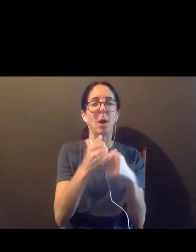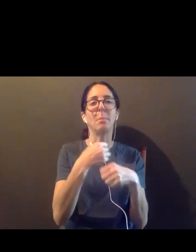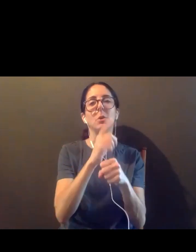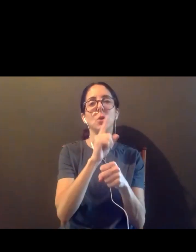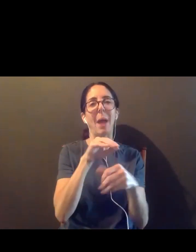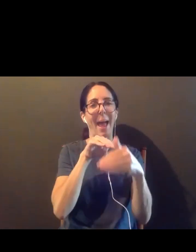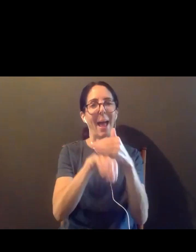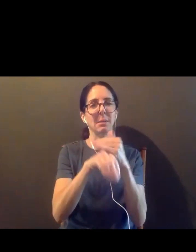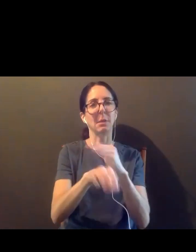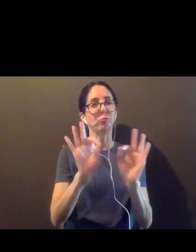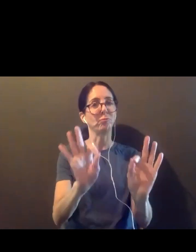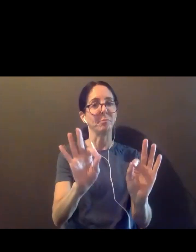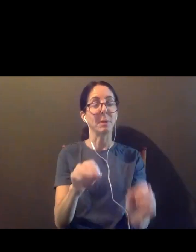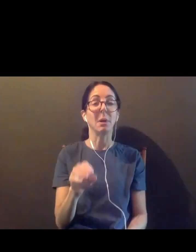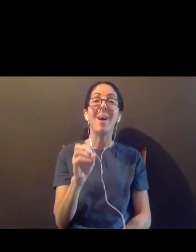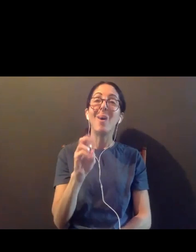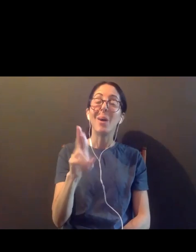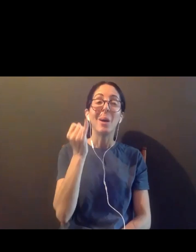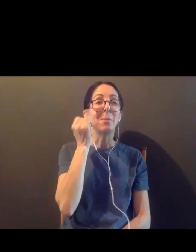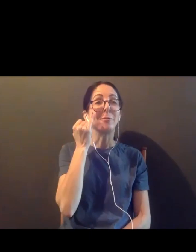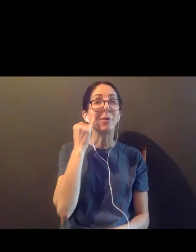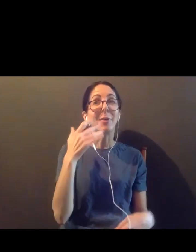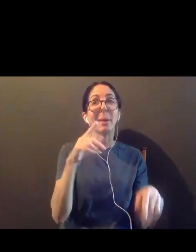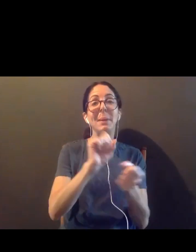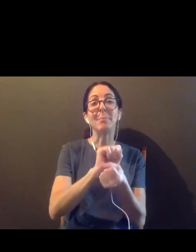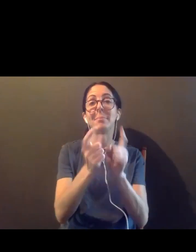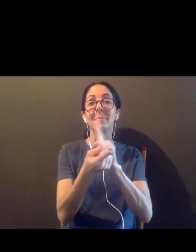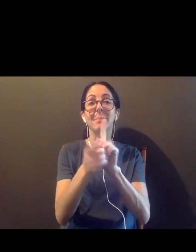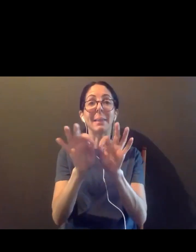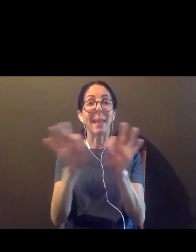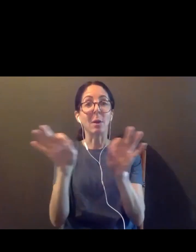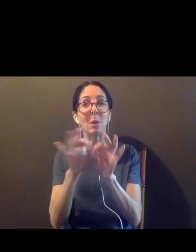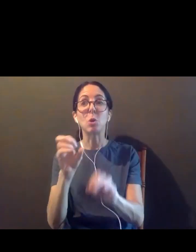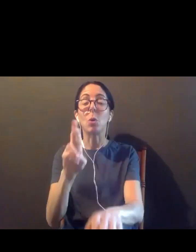If you prefer to have it in a different language or have a family member who speaks English